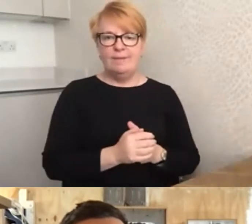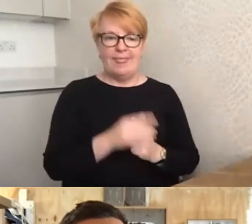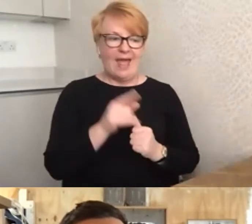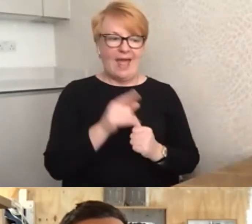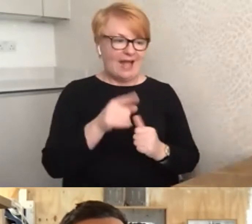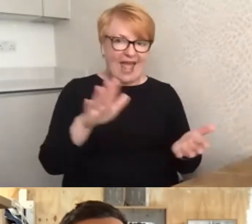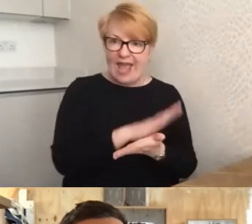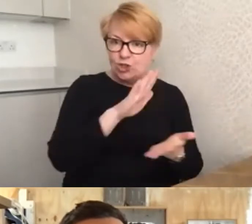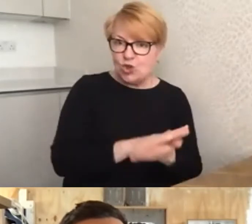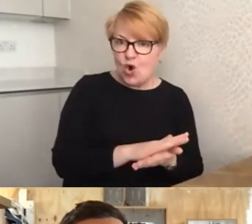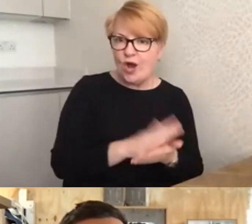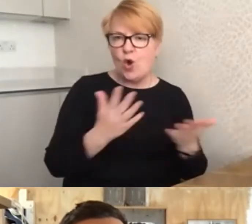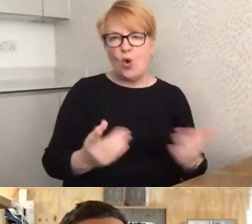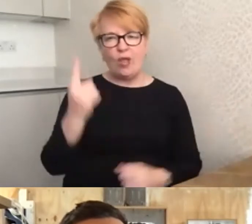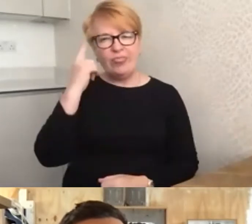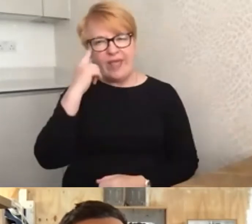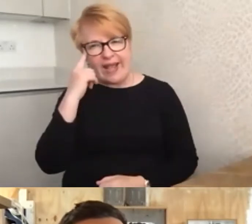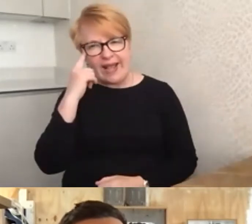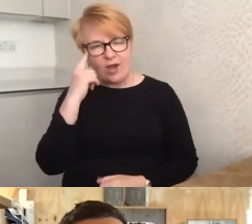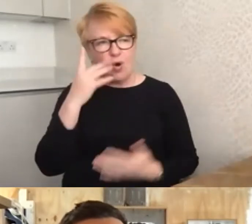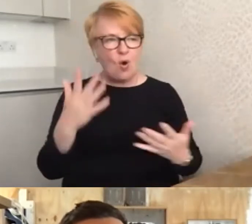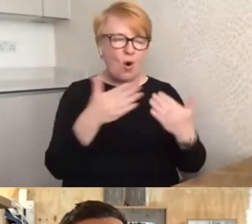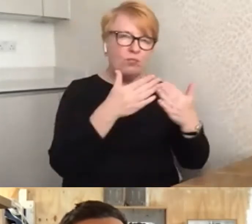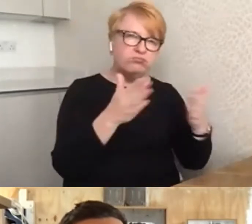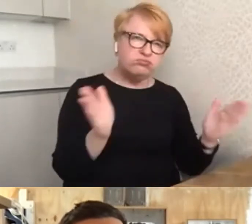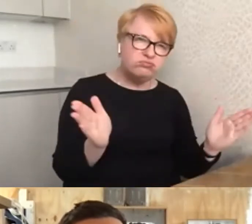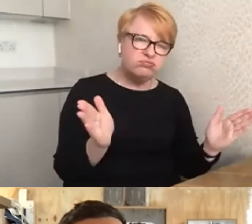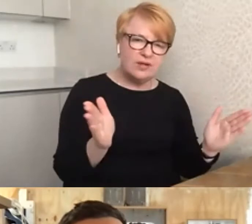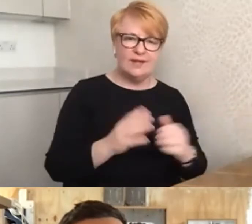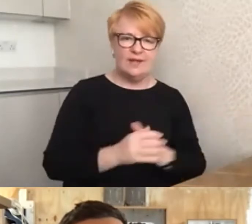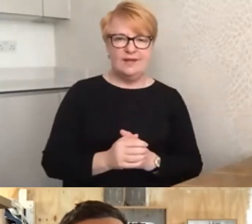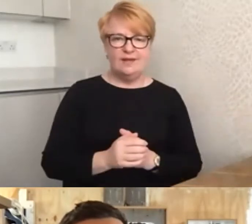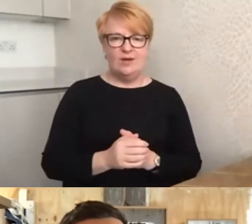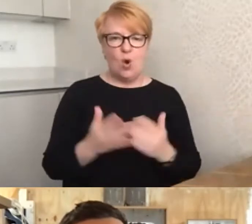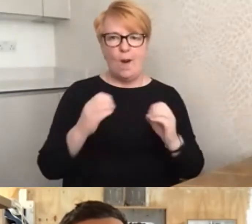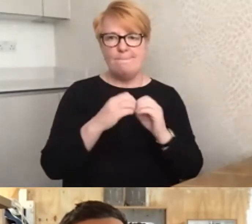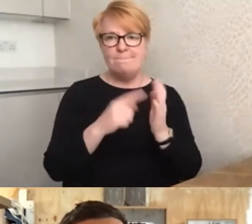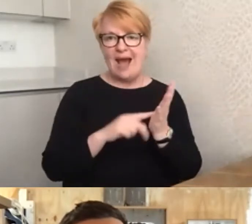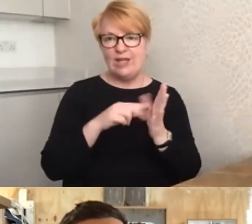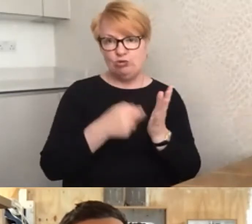not be so binary about it. >> JES: Yeah, yeah, I think the binary issue is really, really key.